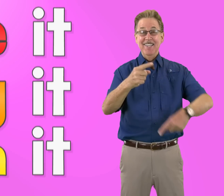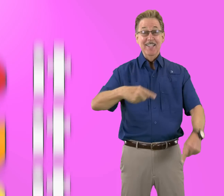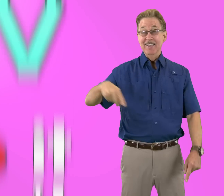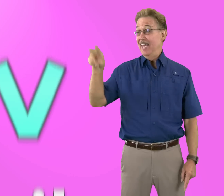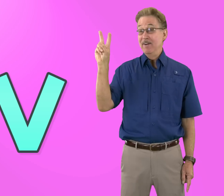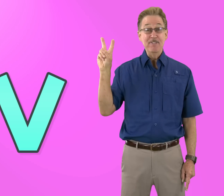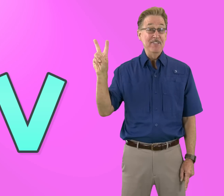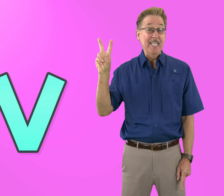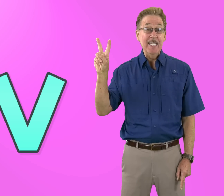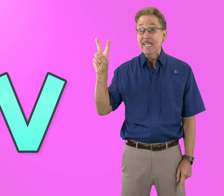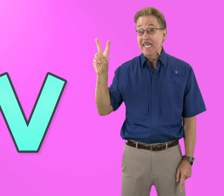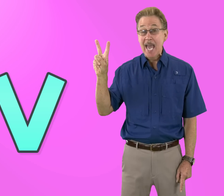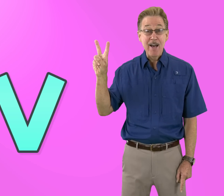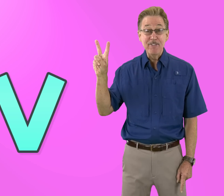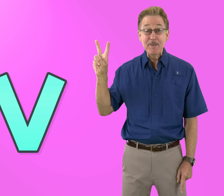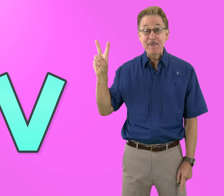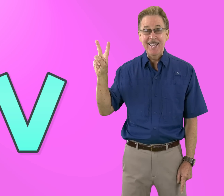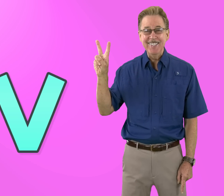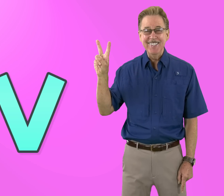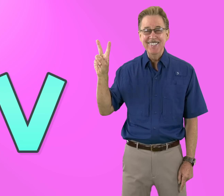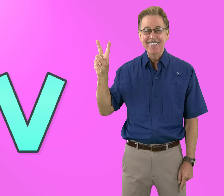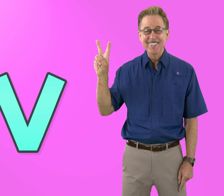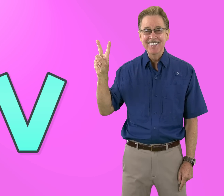Letter V v in the alphabet